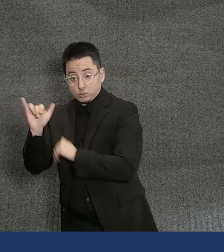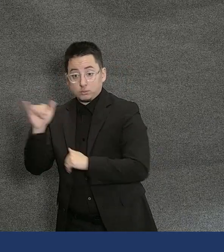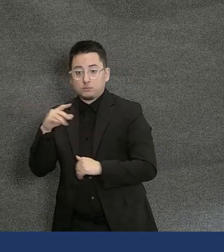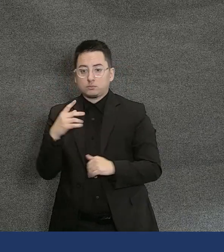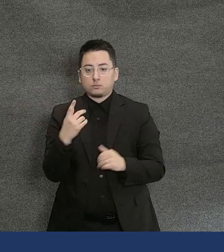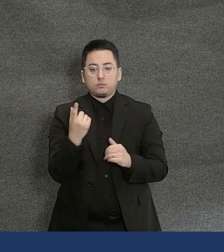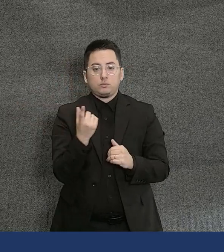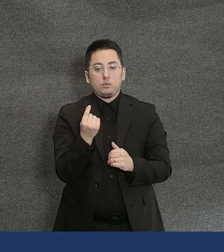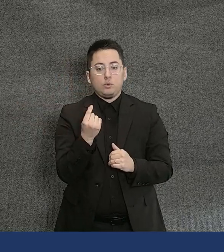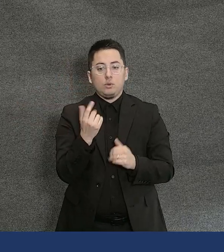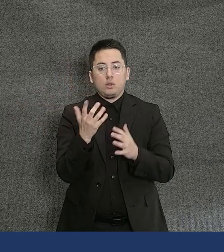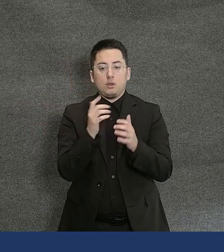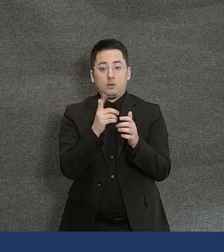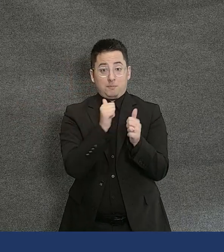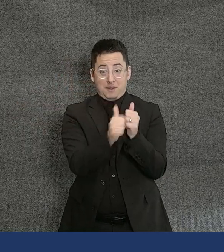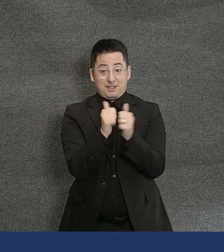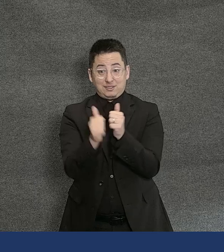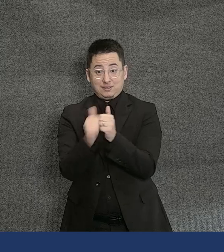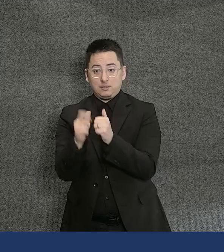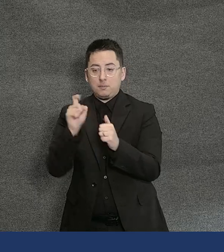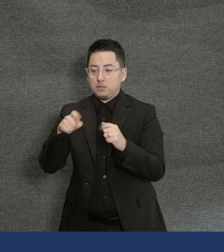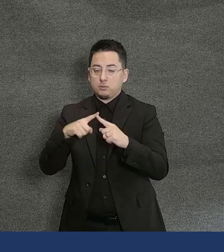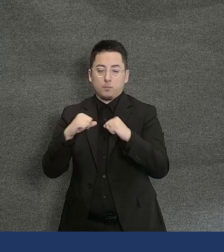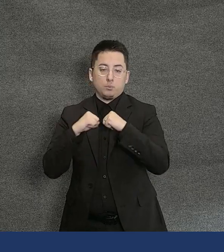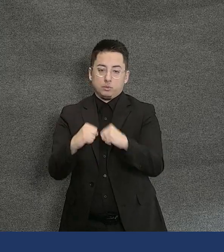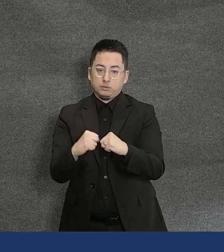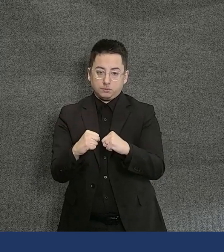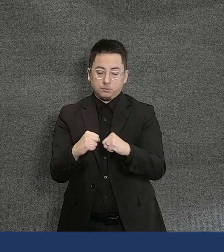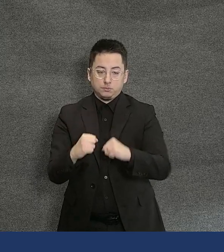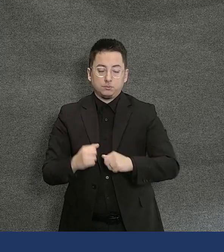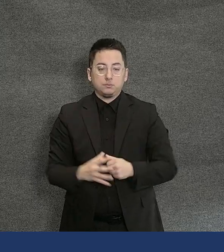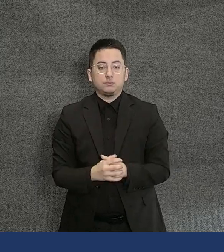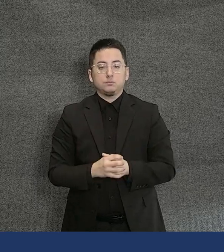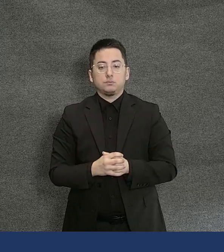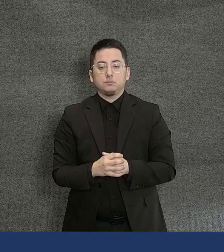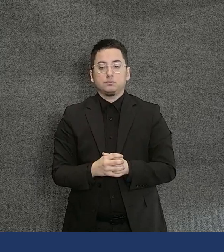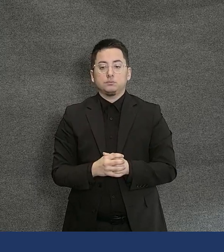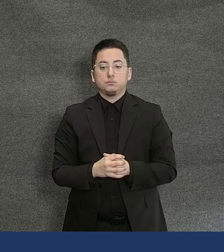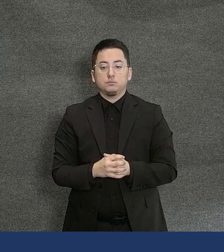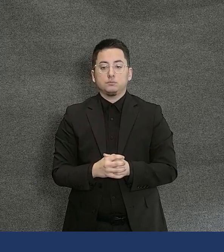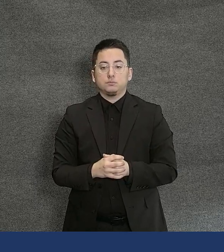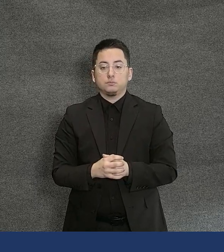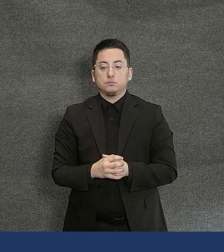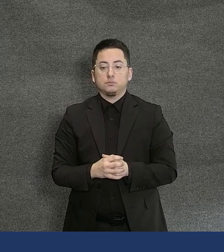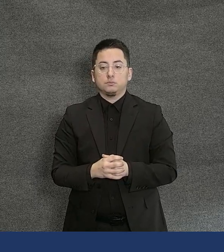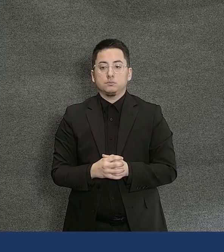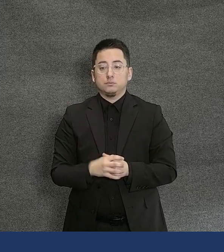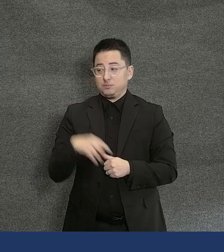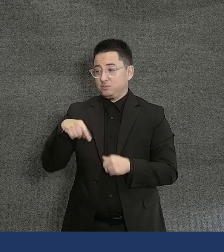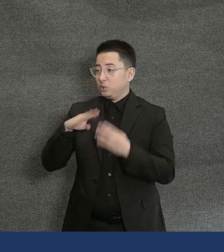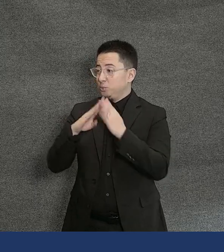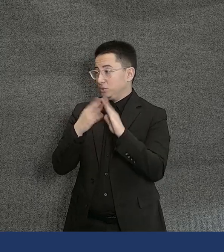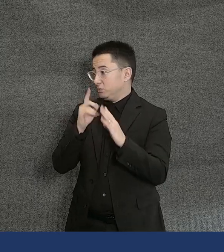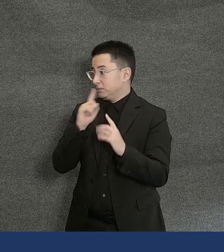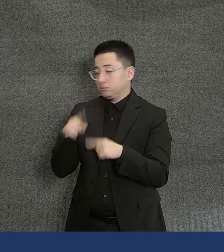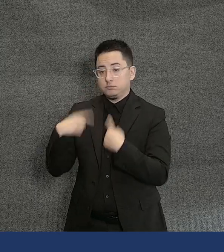And I know that this community had great concerns that I know Representative Hicks and I both share.